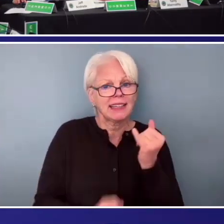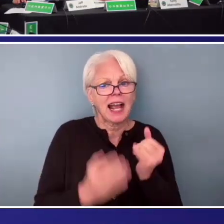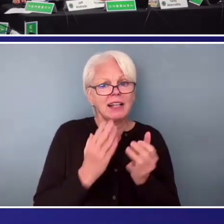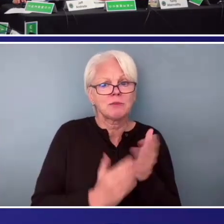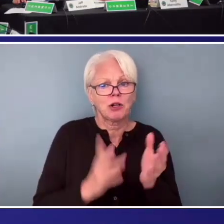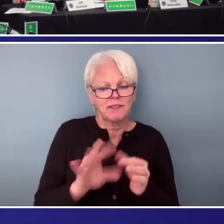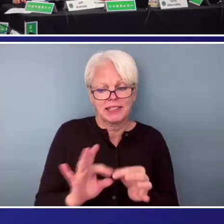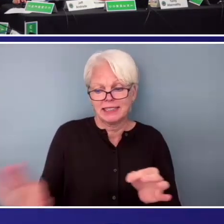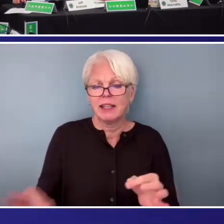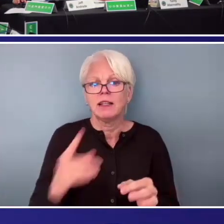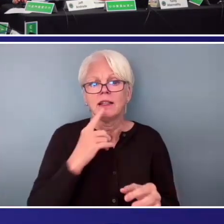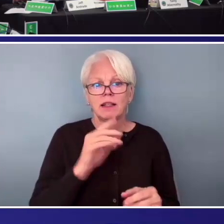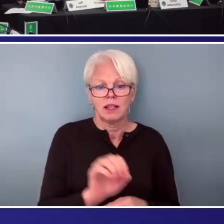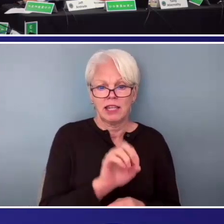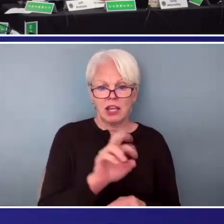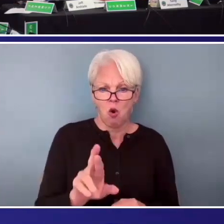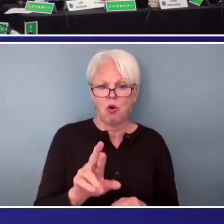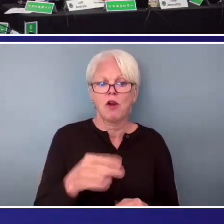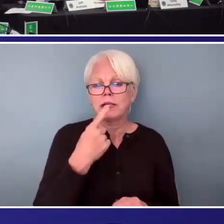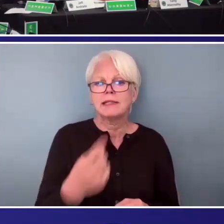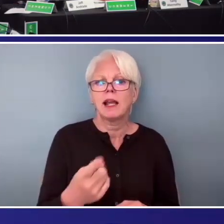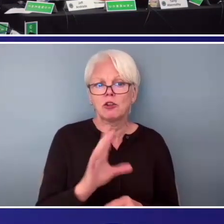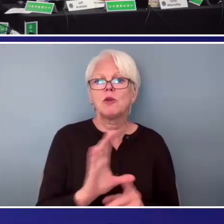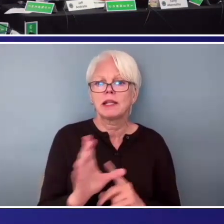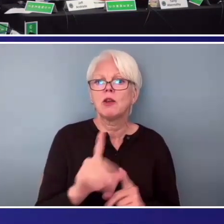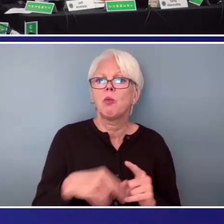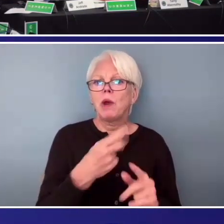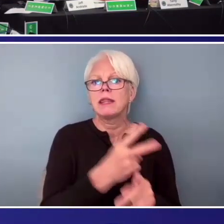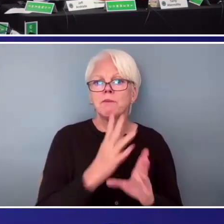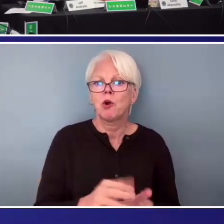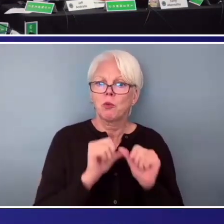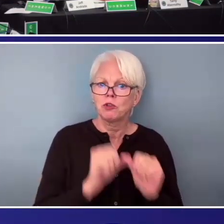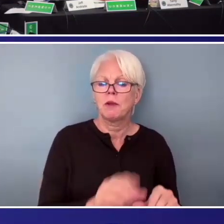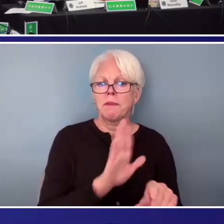So the or, we're telling you, the conditions for which the borrower would remain on the plan. They don't provide